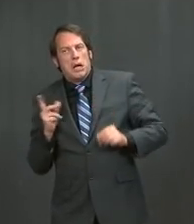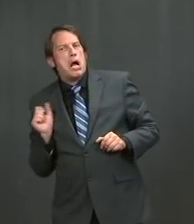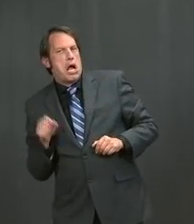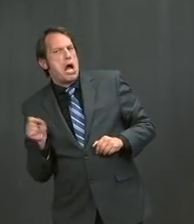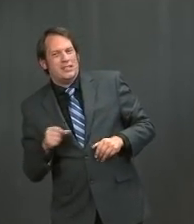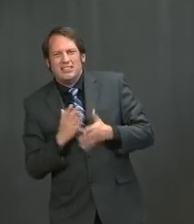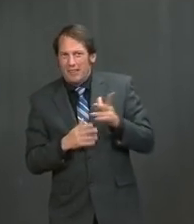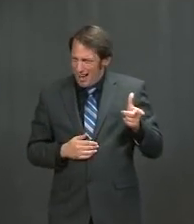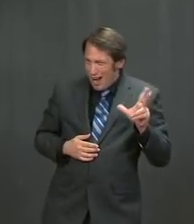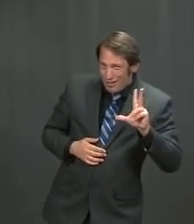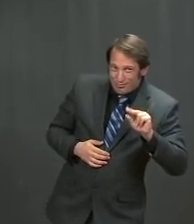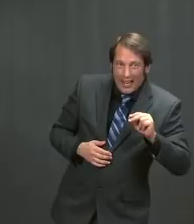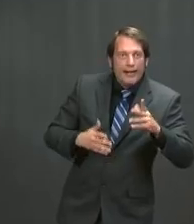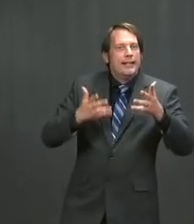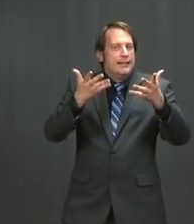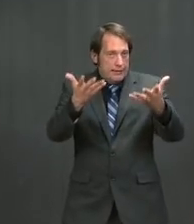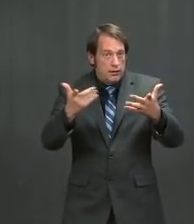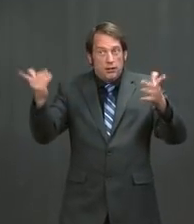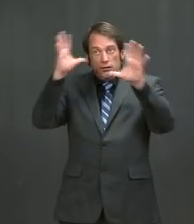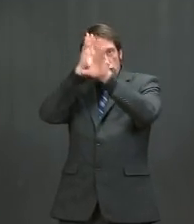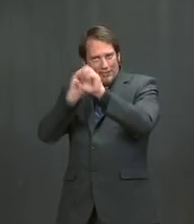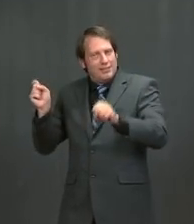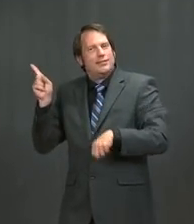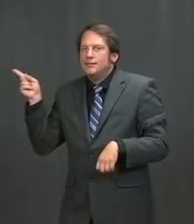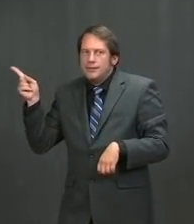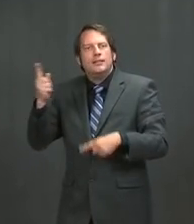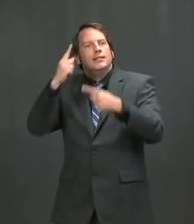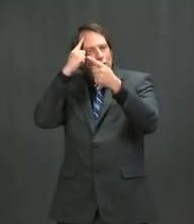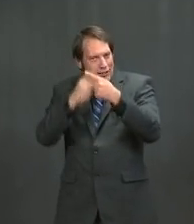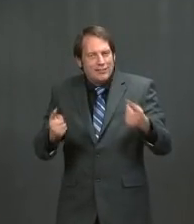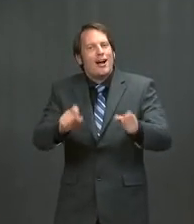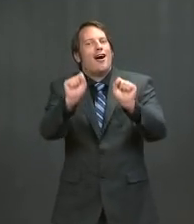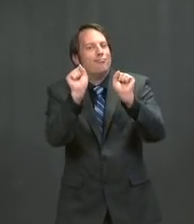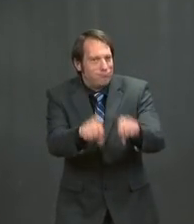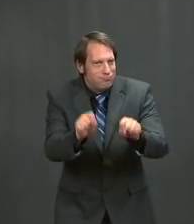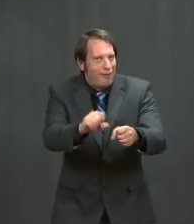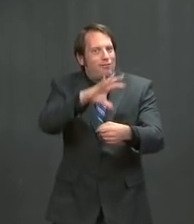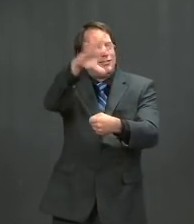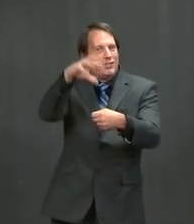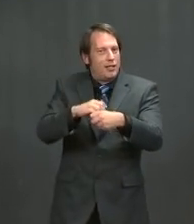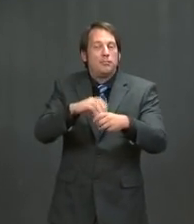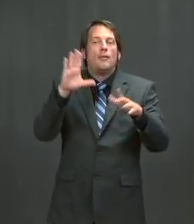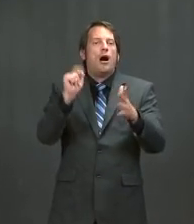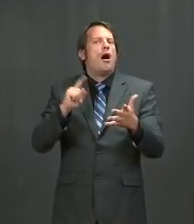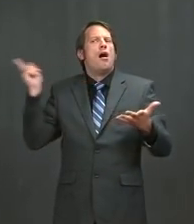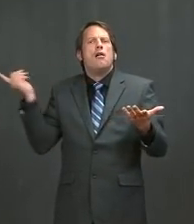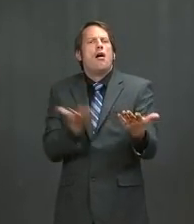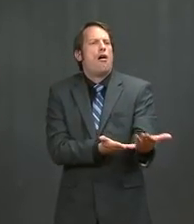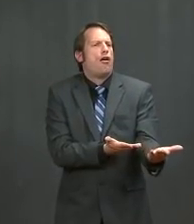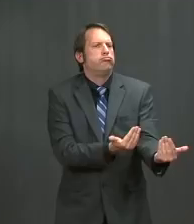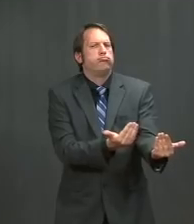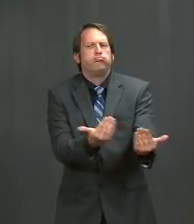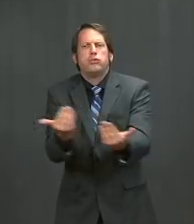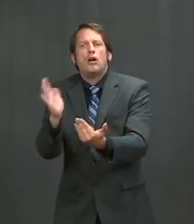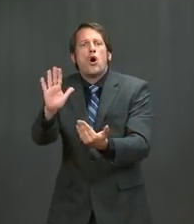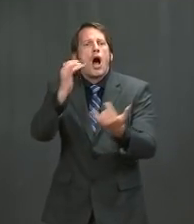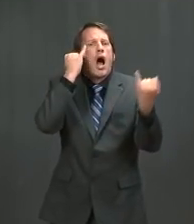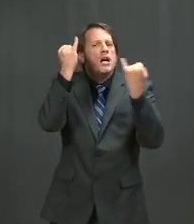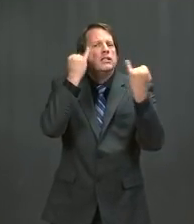the President disagrees. But, with all that being said, he is -- welcomes their ideas, hopes he puts them for -- hopes they put them forward.